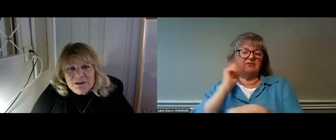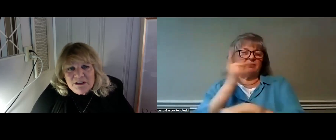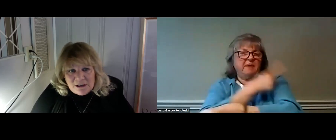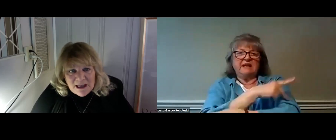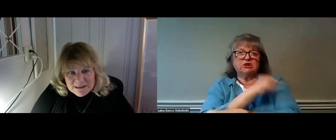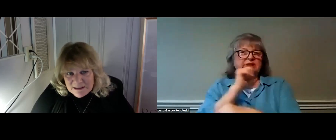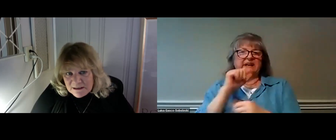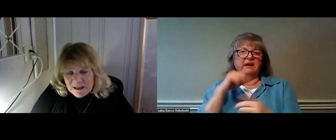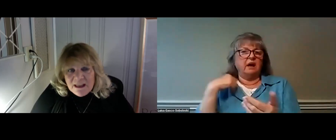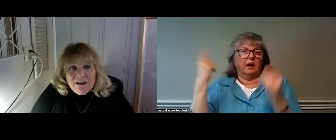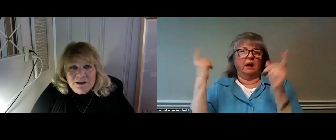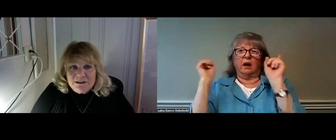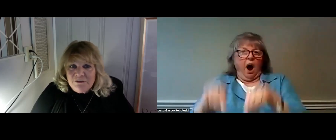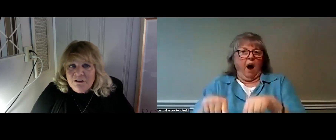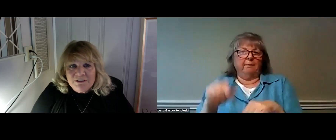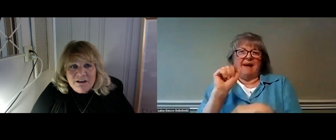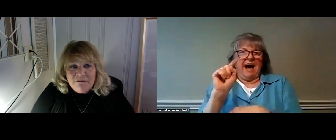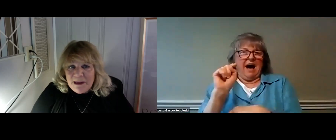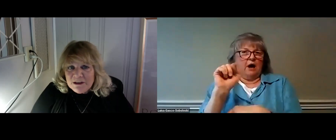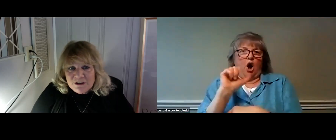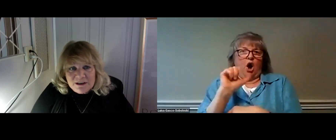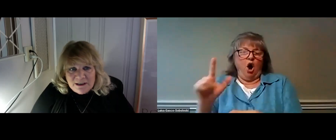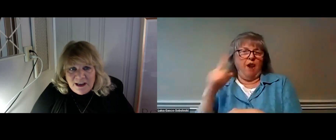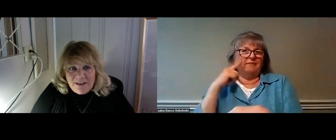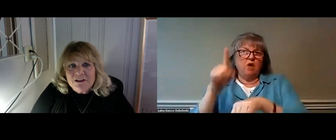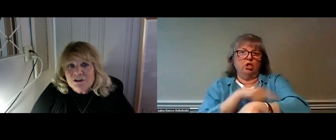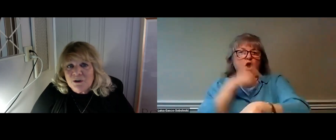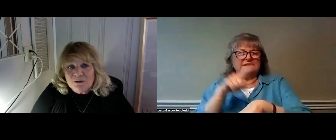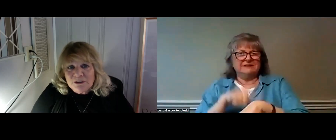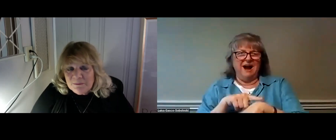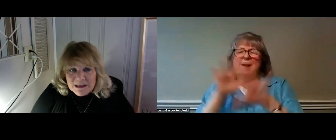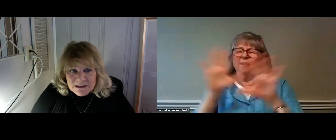in a closet, because if you have a deaf patient, and that's your only